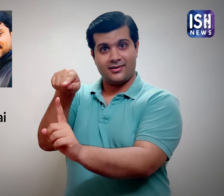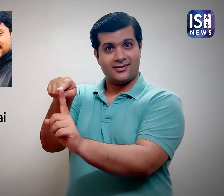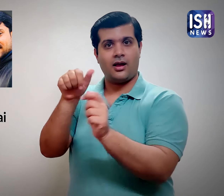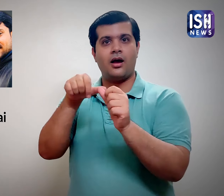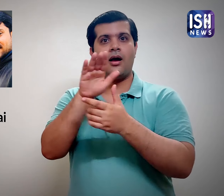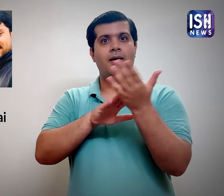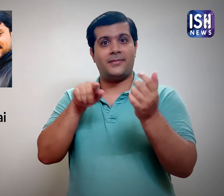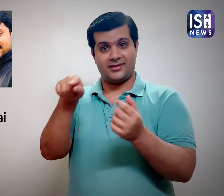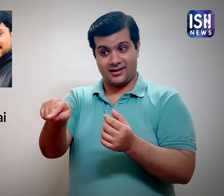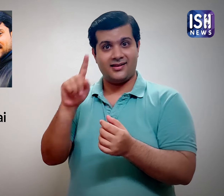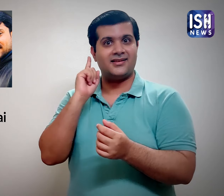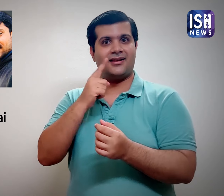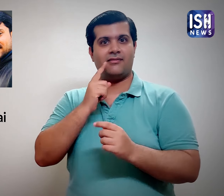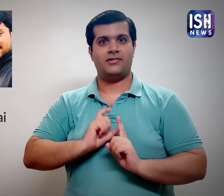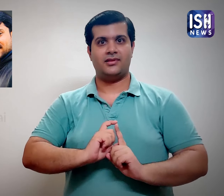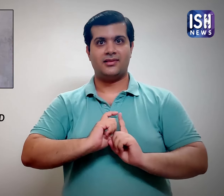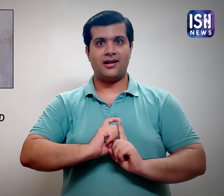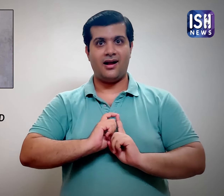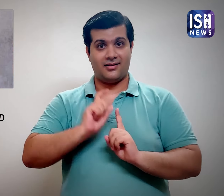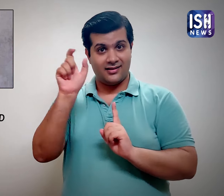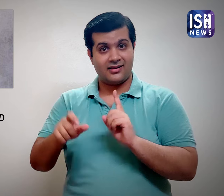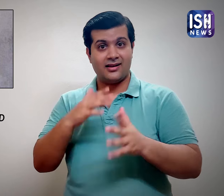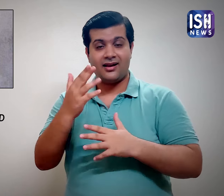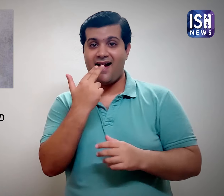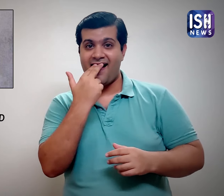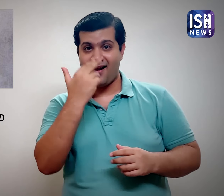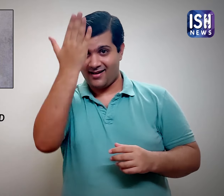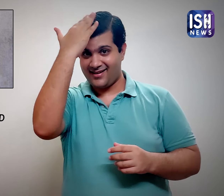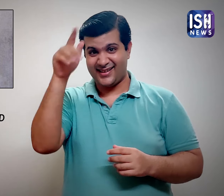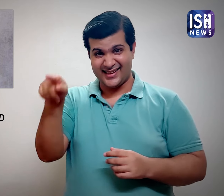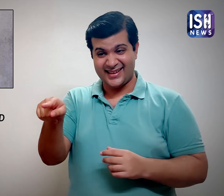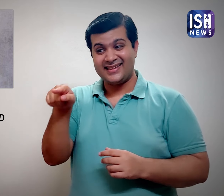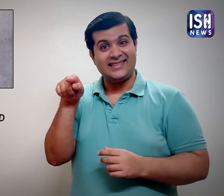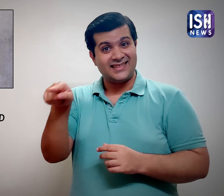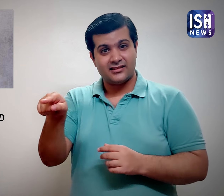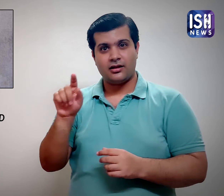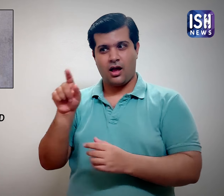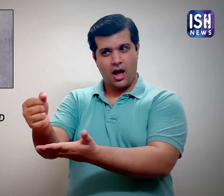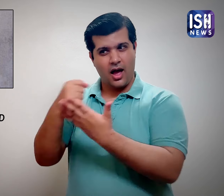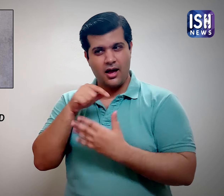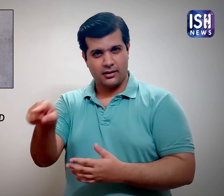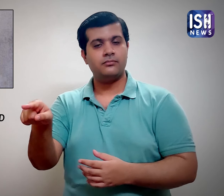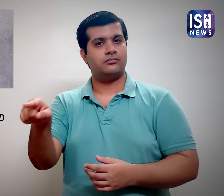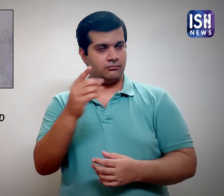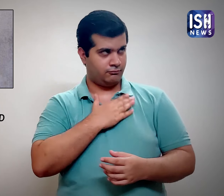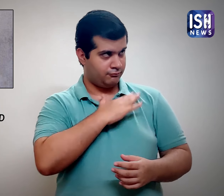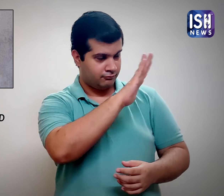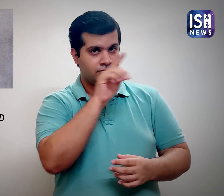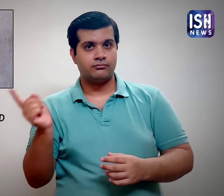Bablu Ballal - sign name - a Deaf delegate from Ahmednagar. Pradeep requested Bablu for help, who agreed.